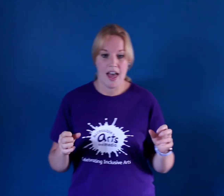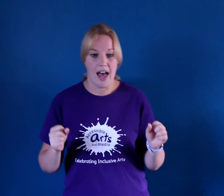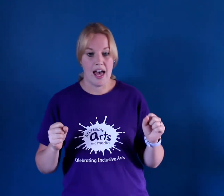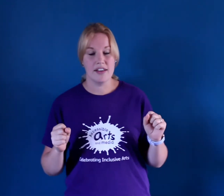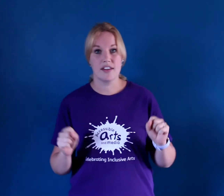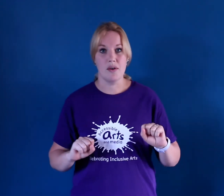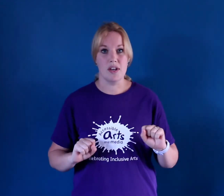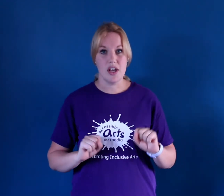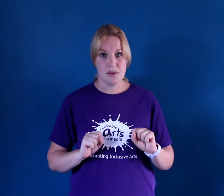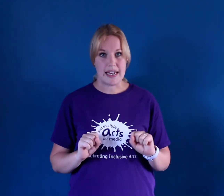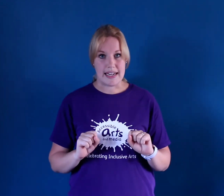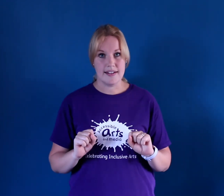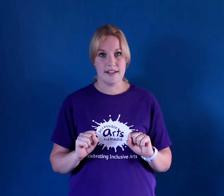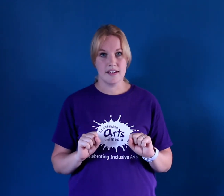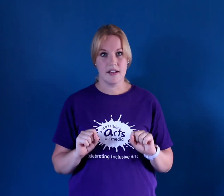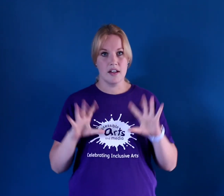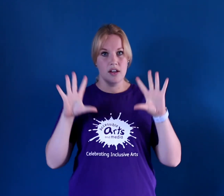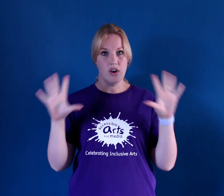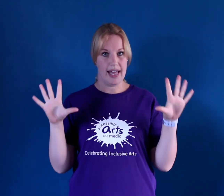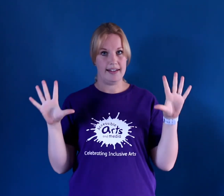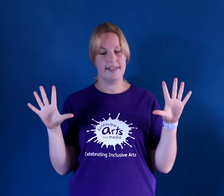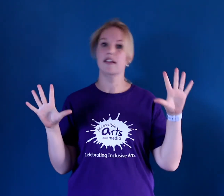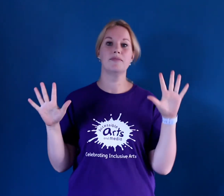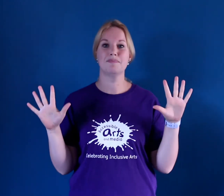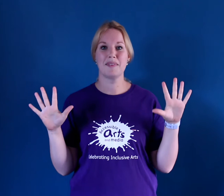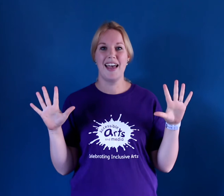So you need your hands